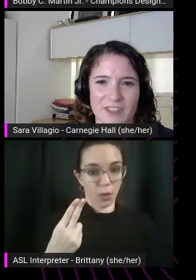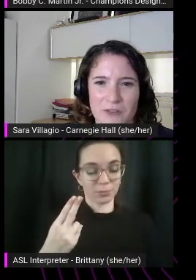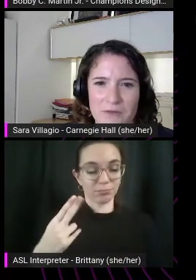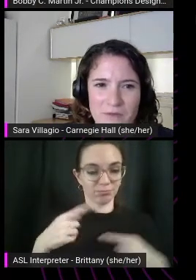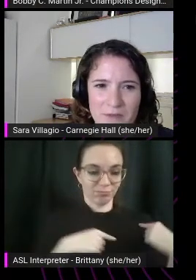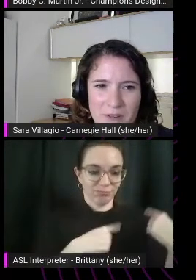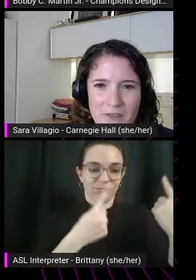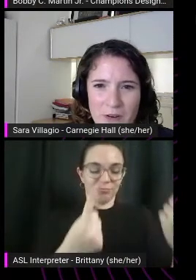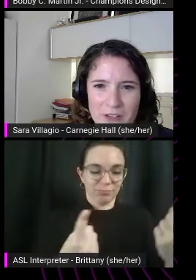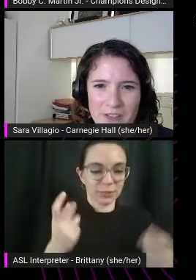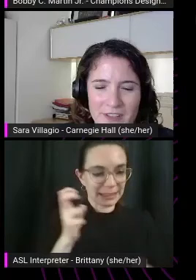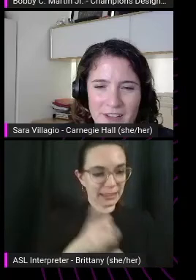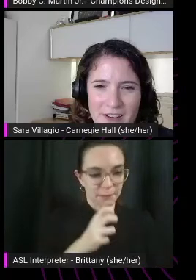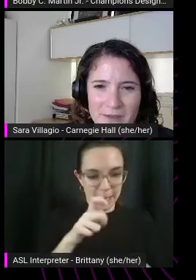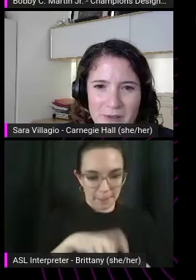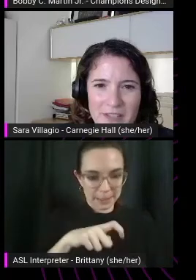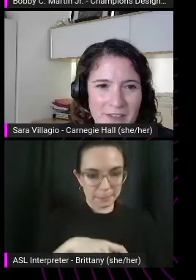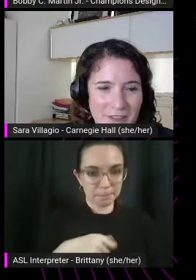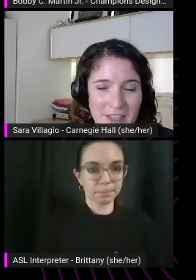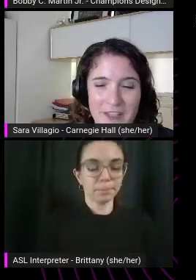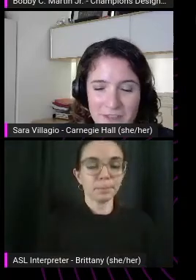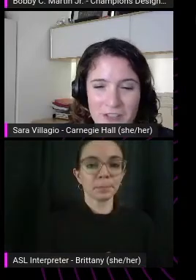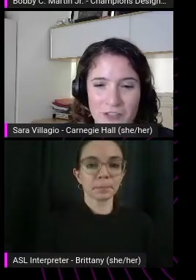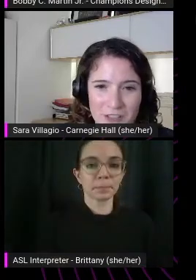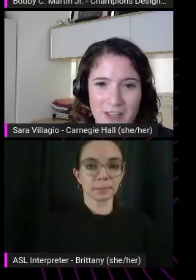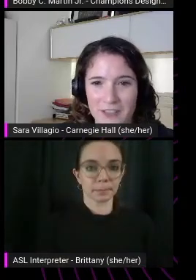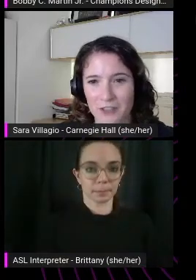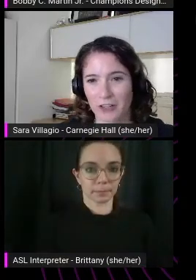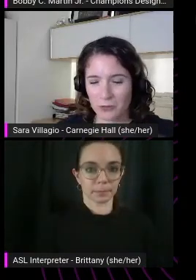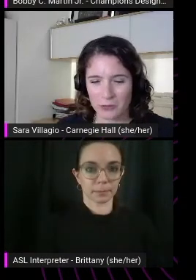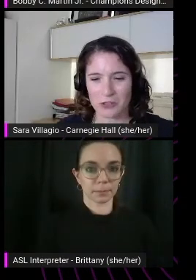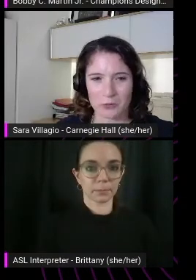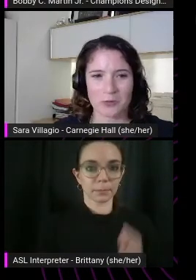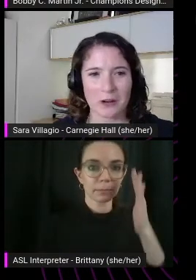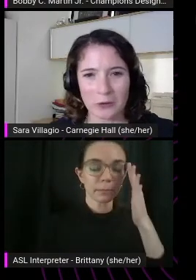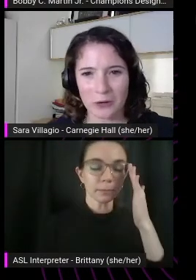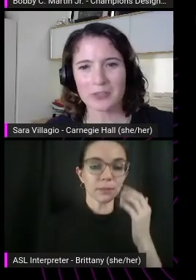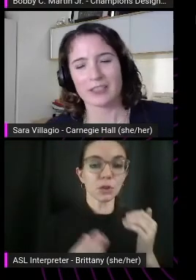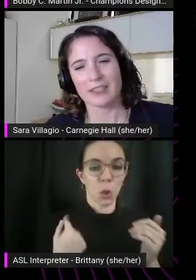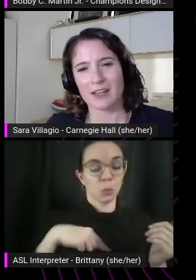So, of course, we did eventually decide to launch, which you now know.